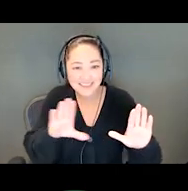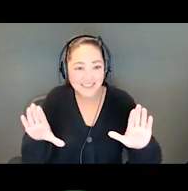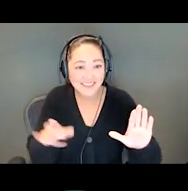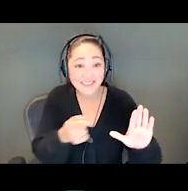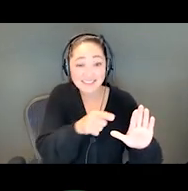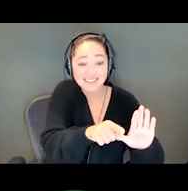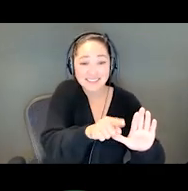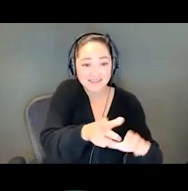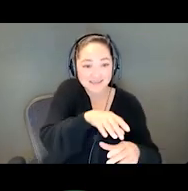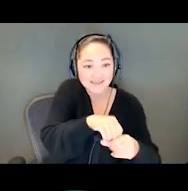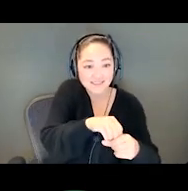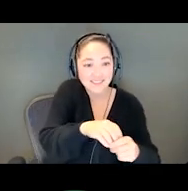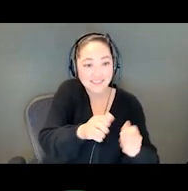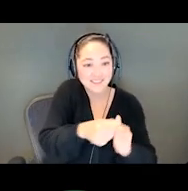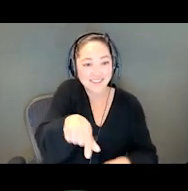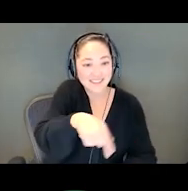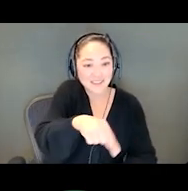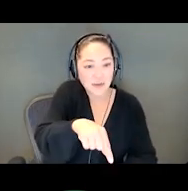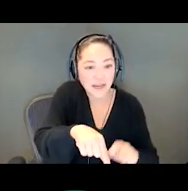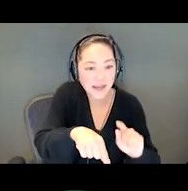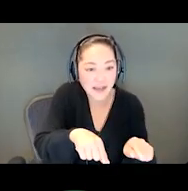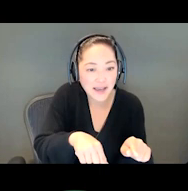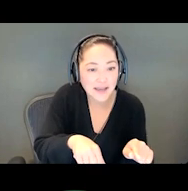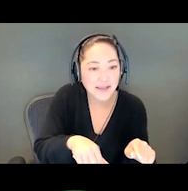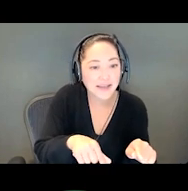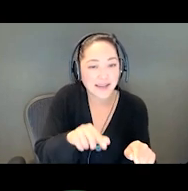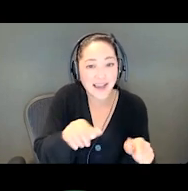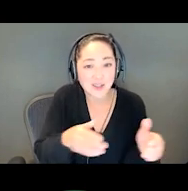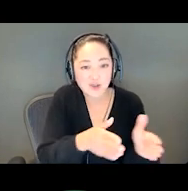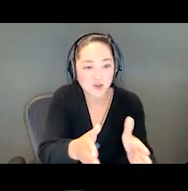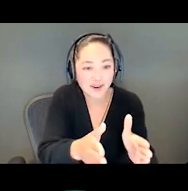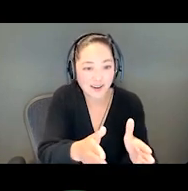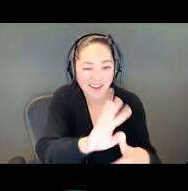megatrell which is while participating in the Quebec mega trail which is, while participating in the Quebec mega trail which is a 25 kilometer race.